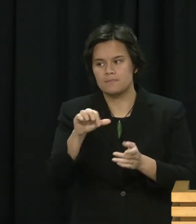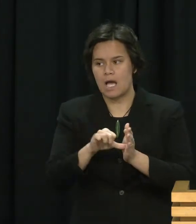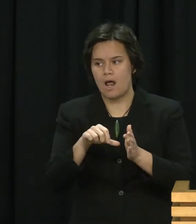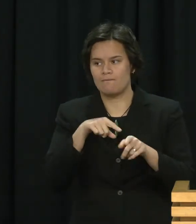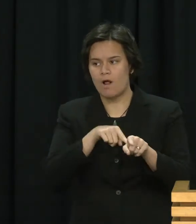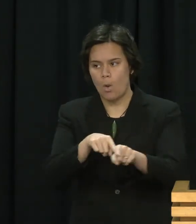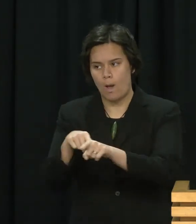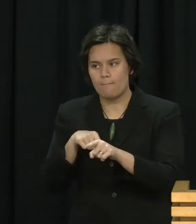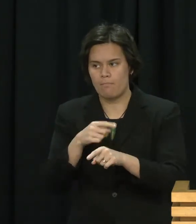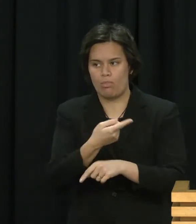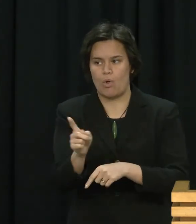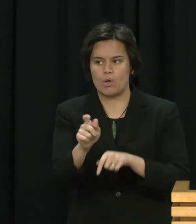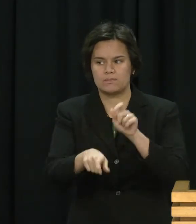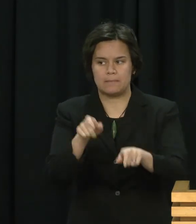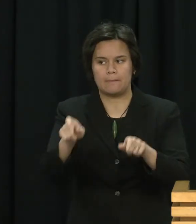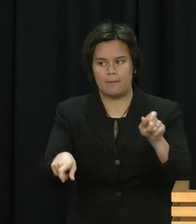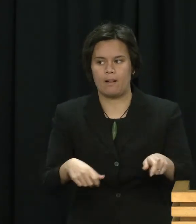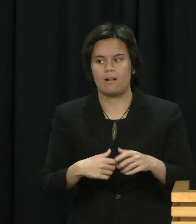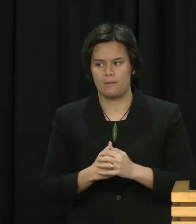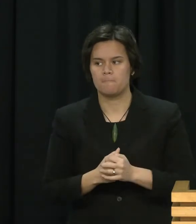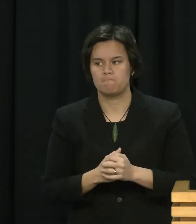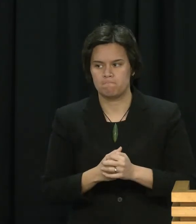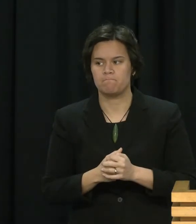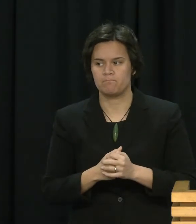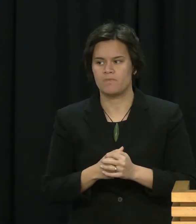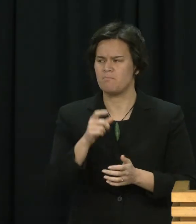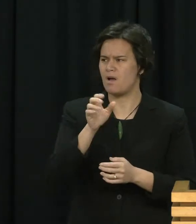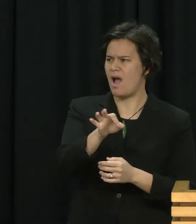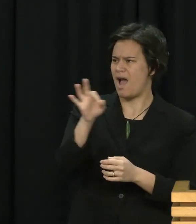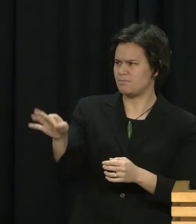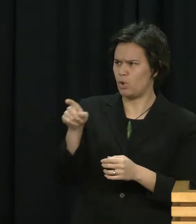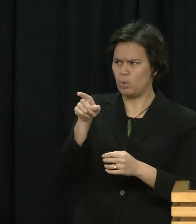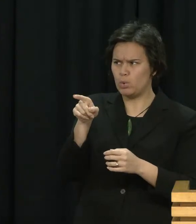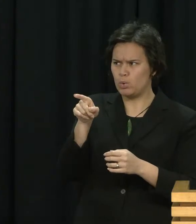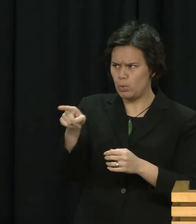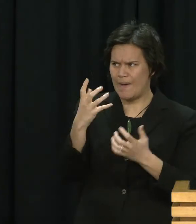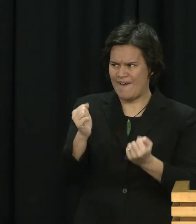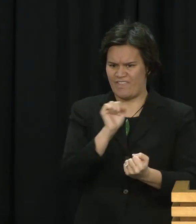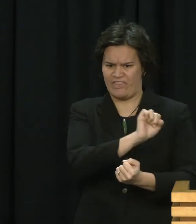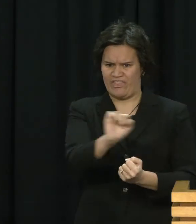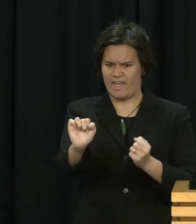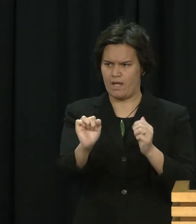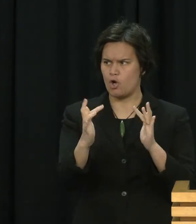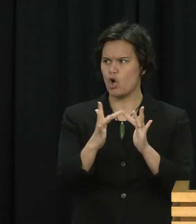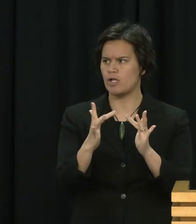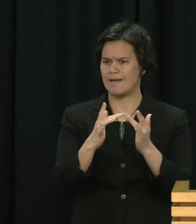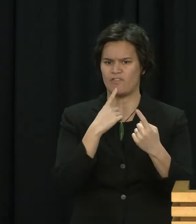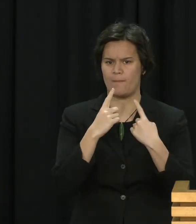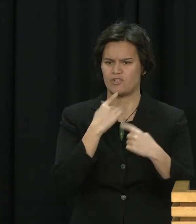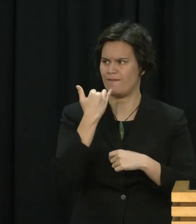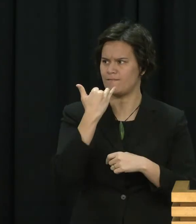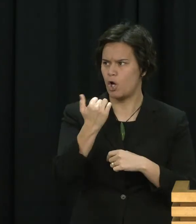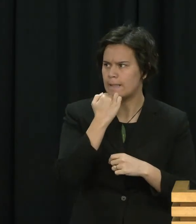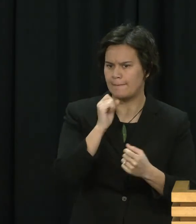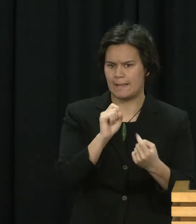work at the border, folks, and we don't track and trace those people. And so we do rely on